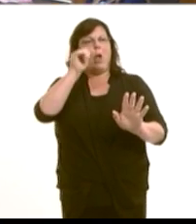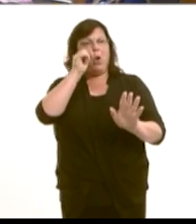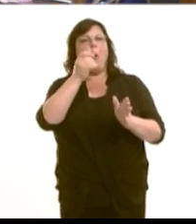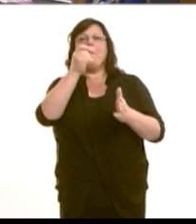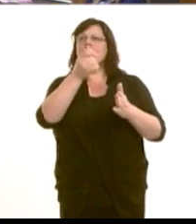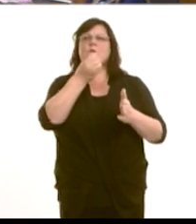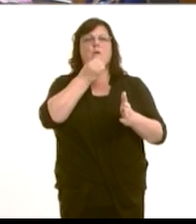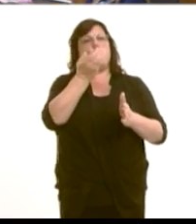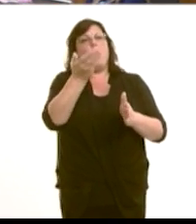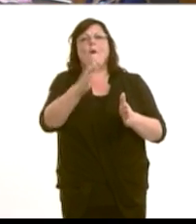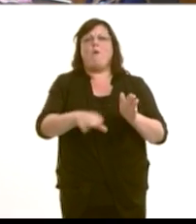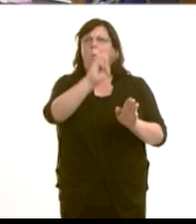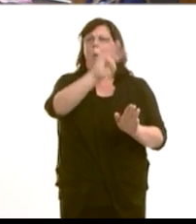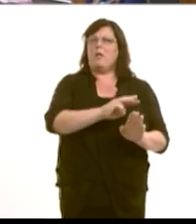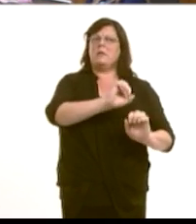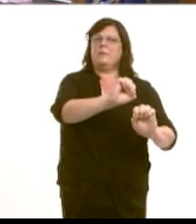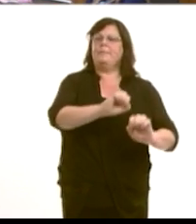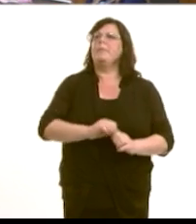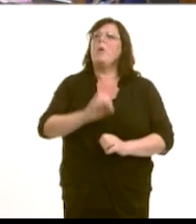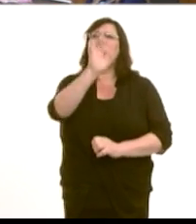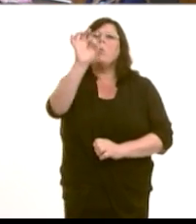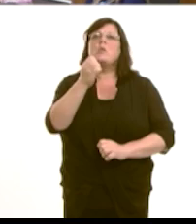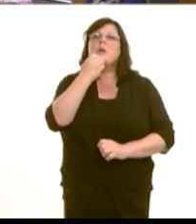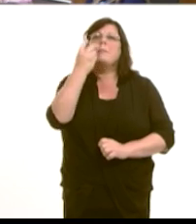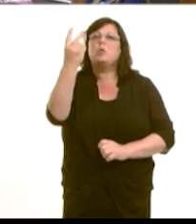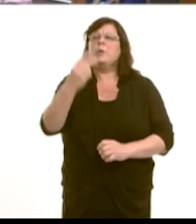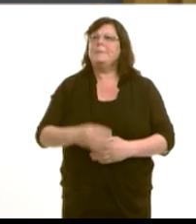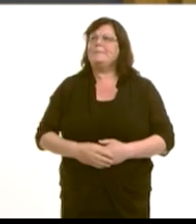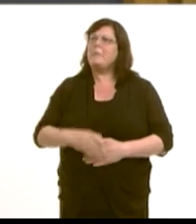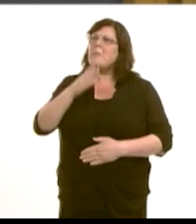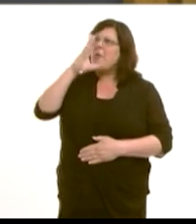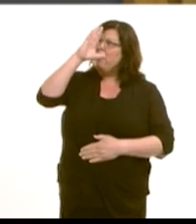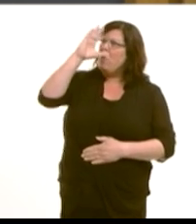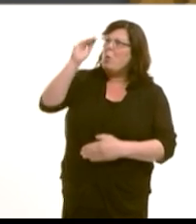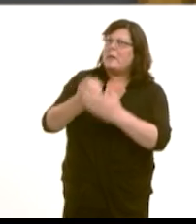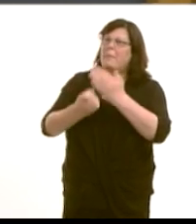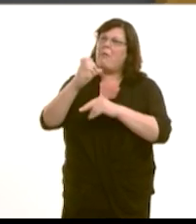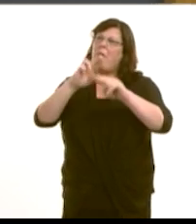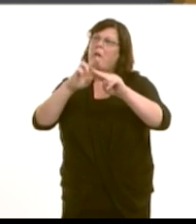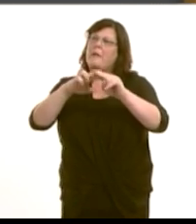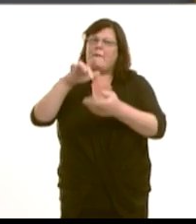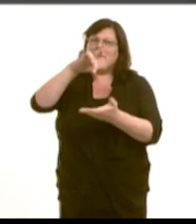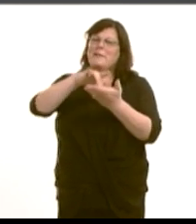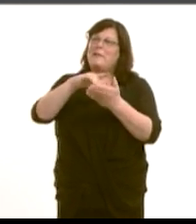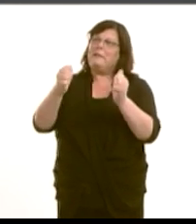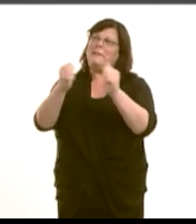Julie Morgan: 2. Will the First Minister provide an update on funding for the Cardiff City Deal? OAQ(5)0097(FM) Carwyn Jones: We remain committed to delivering